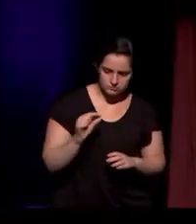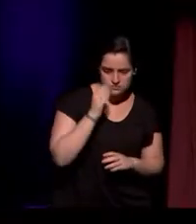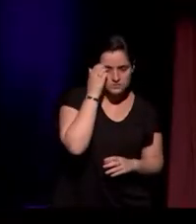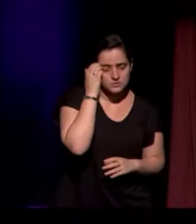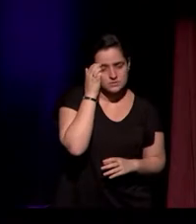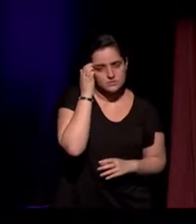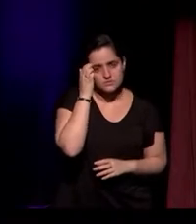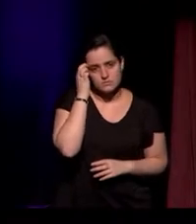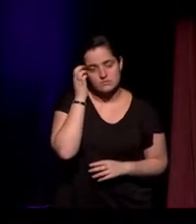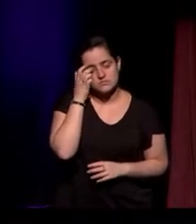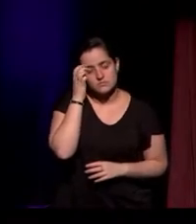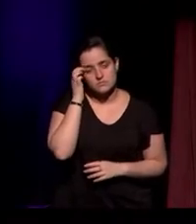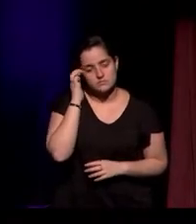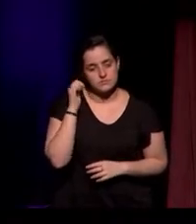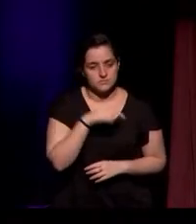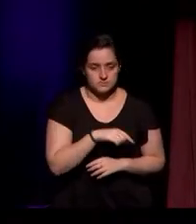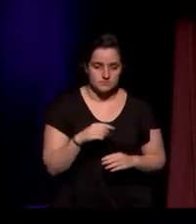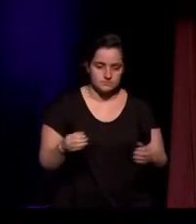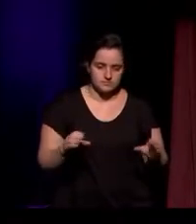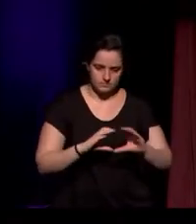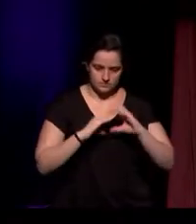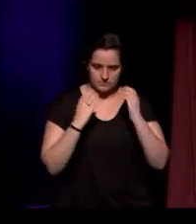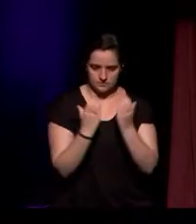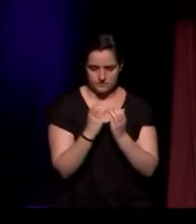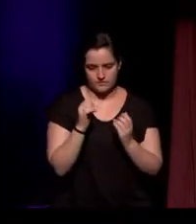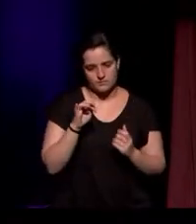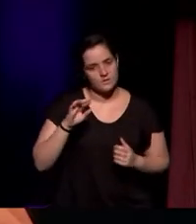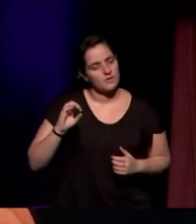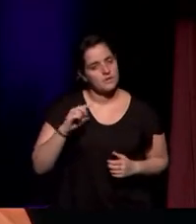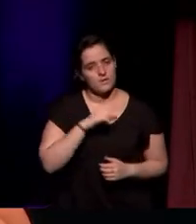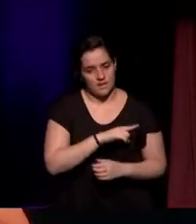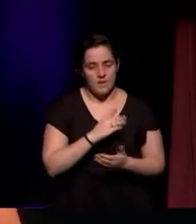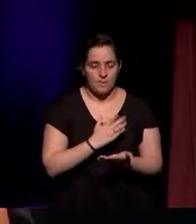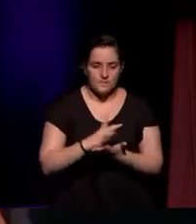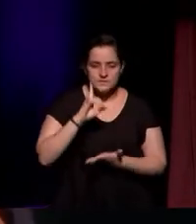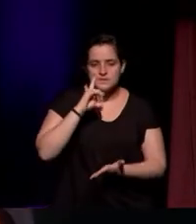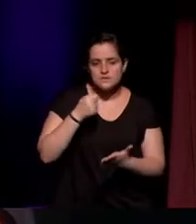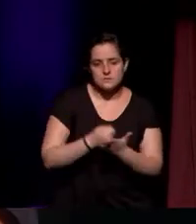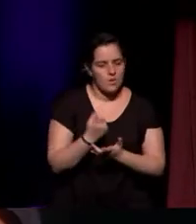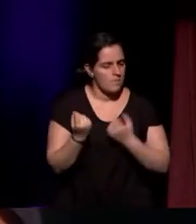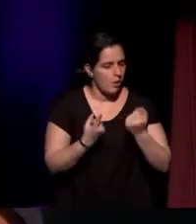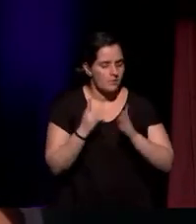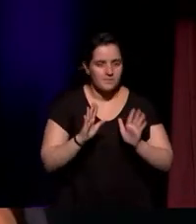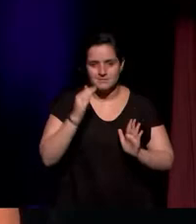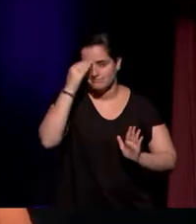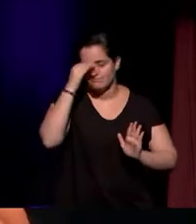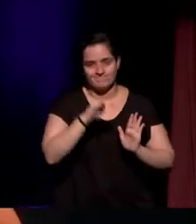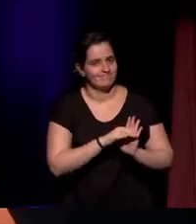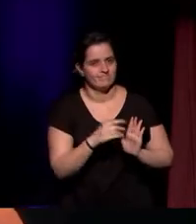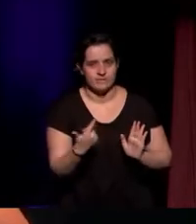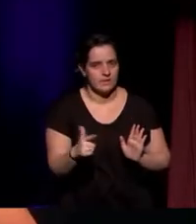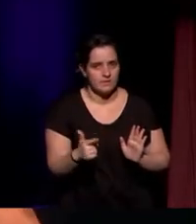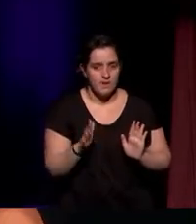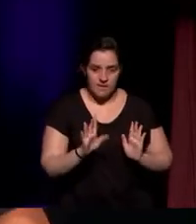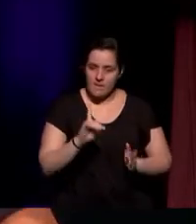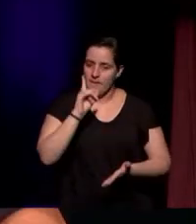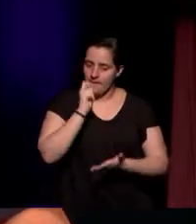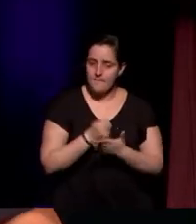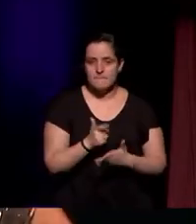she leaves with some decisions that are not fulfilled, but decisions come, for example,